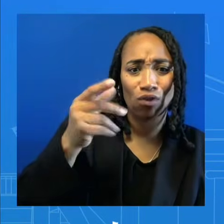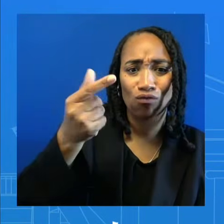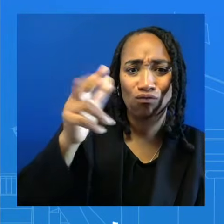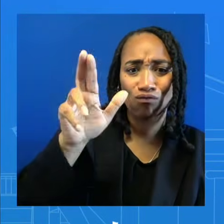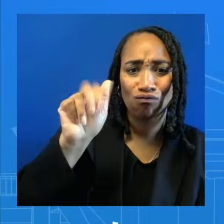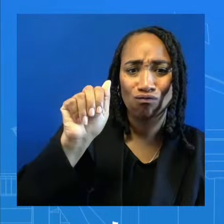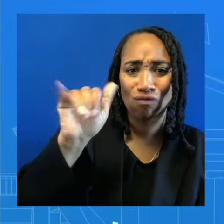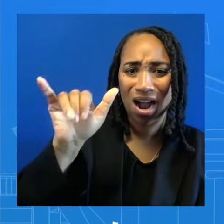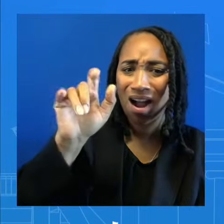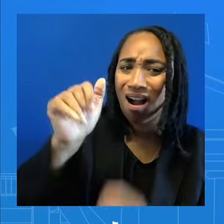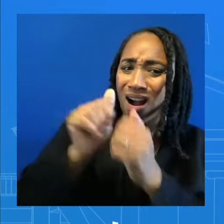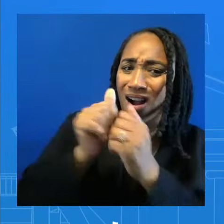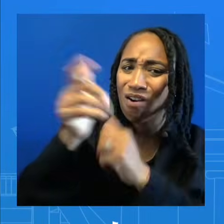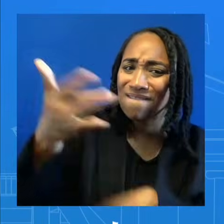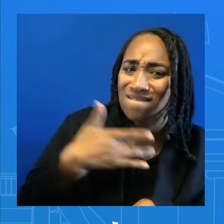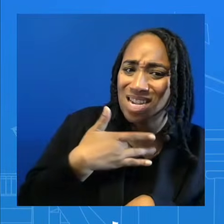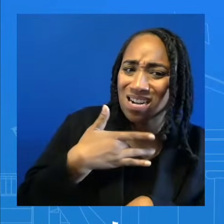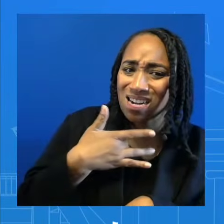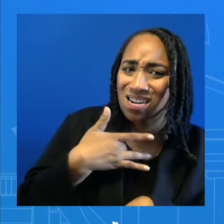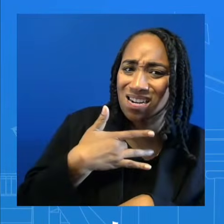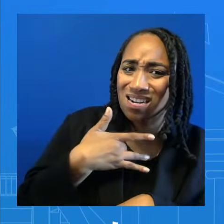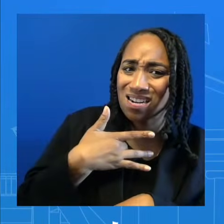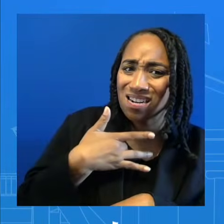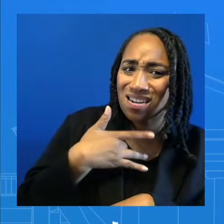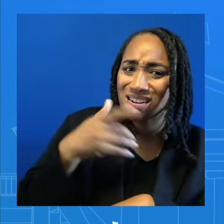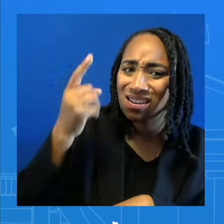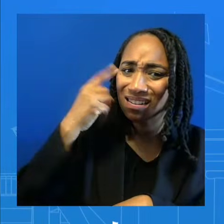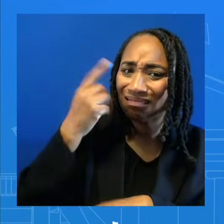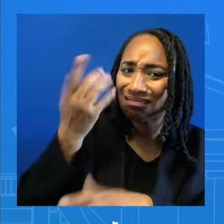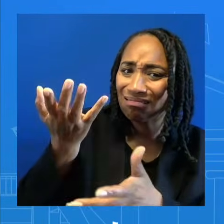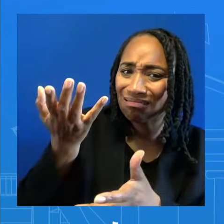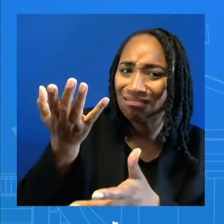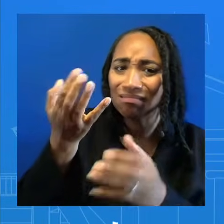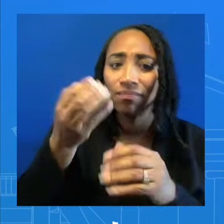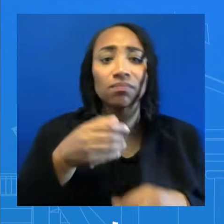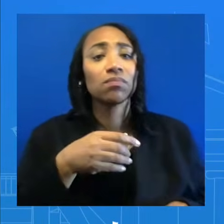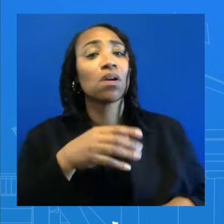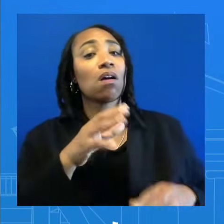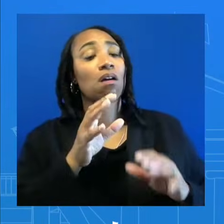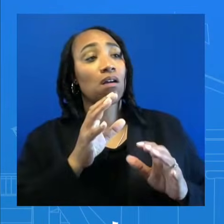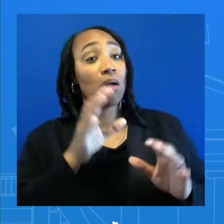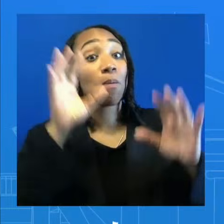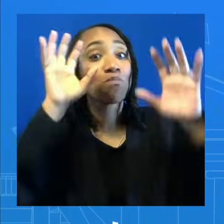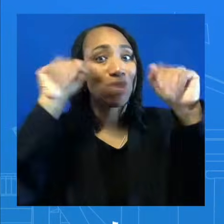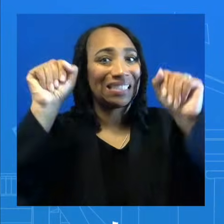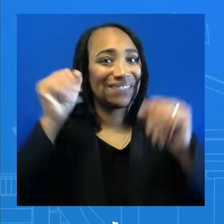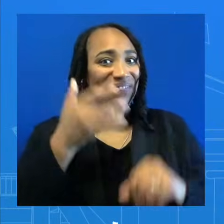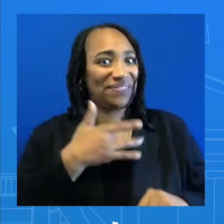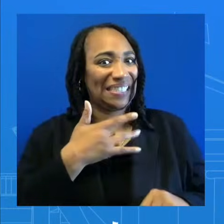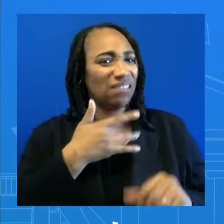certainly appreciates the service of Christopher Wray, the FBI director, and --